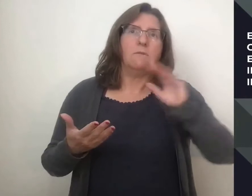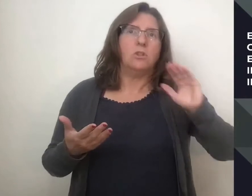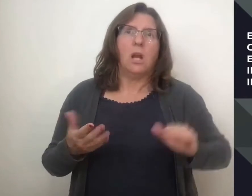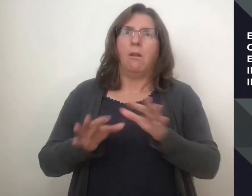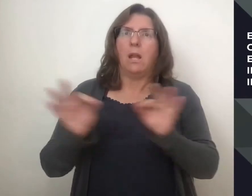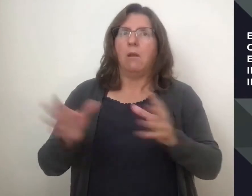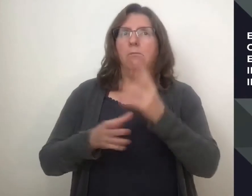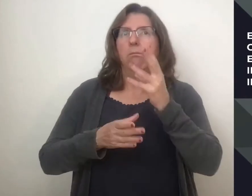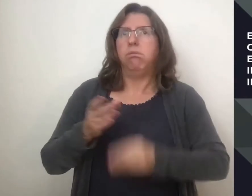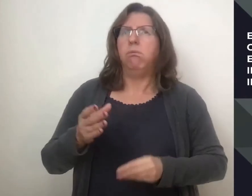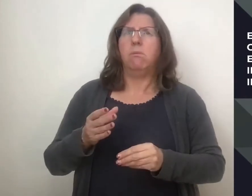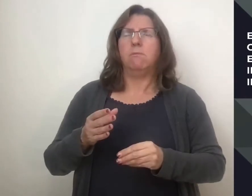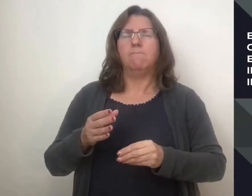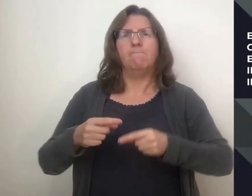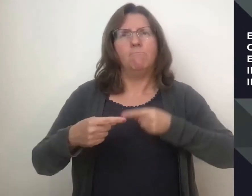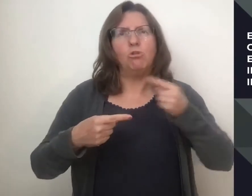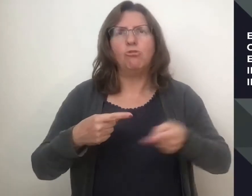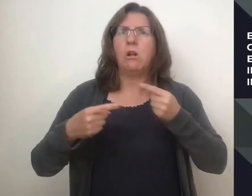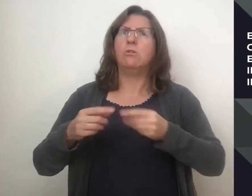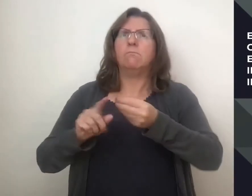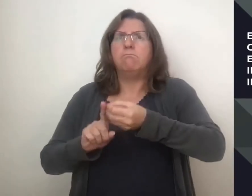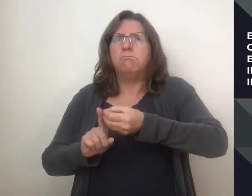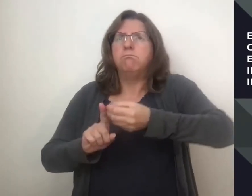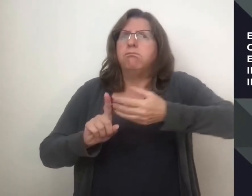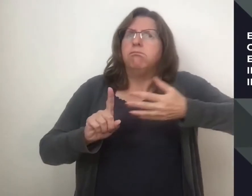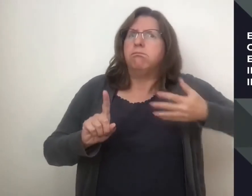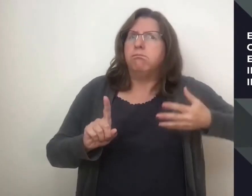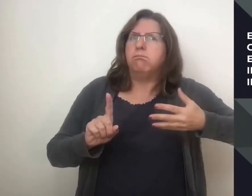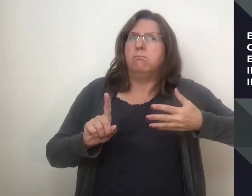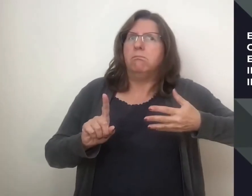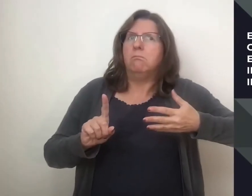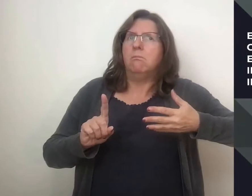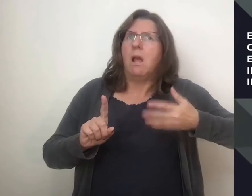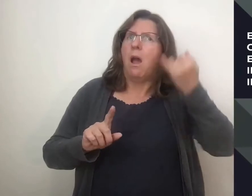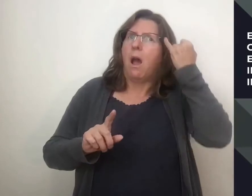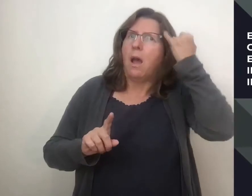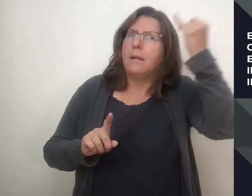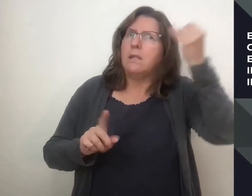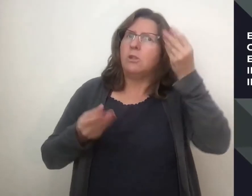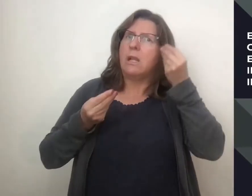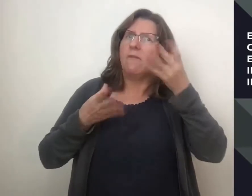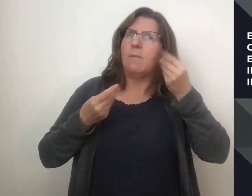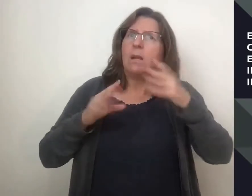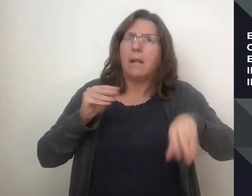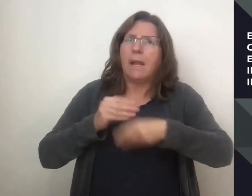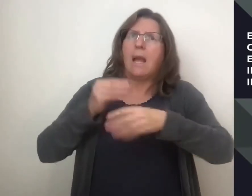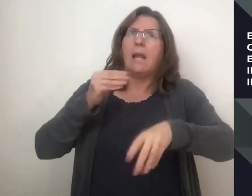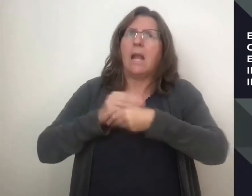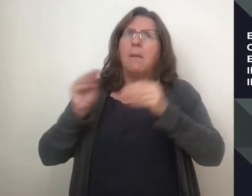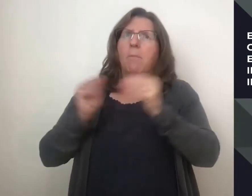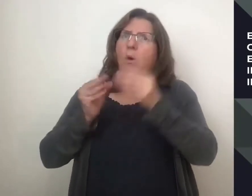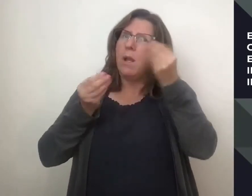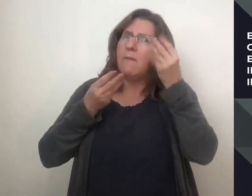A child who is language deprived has difficulty expanding or elaborating on ideas and information.